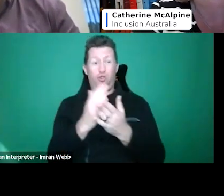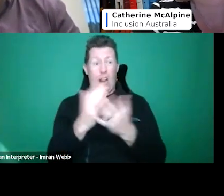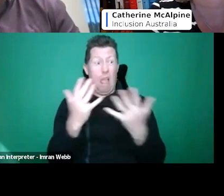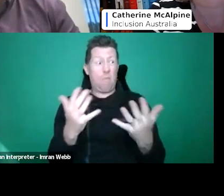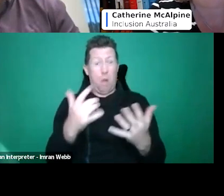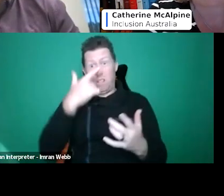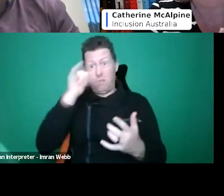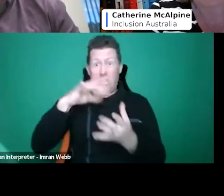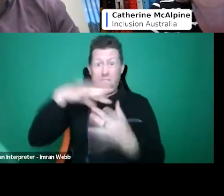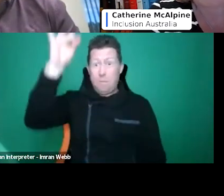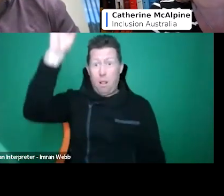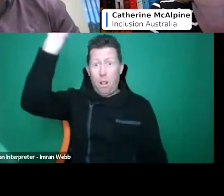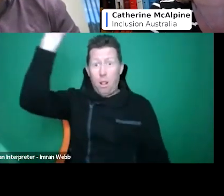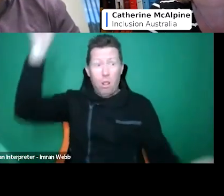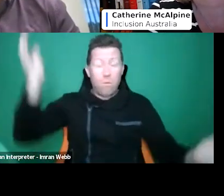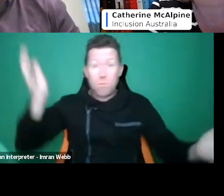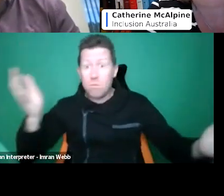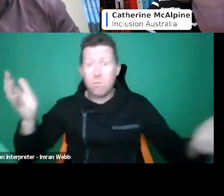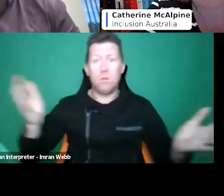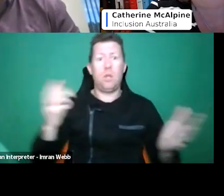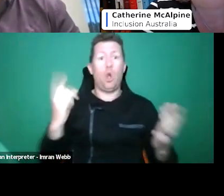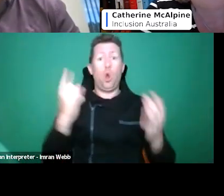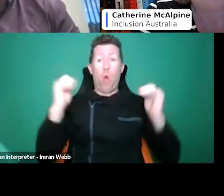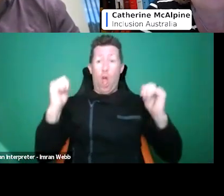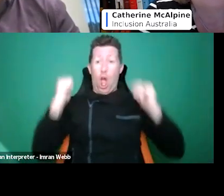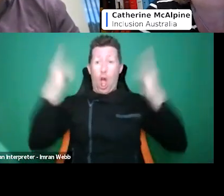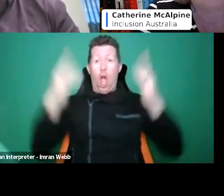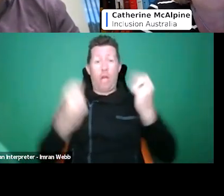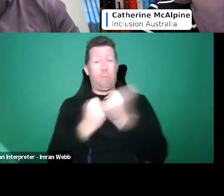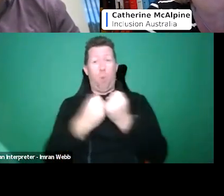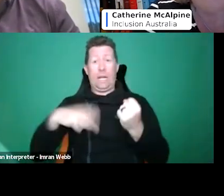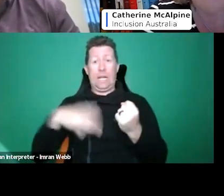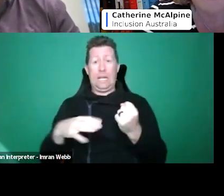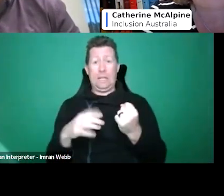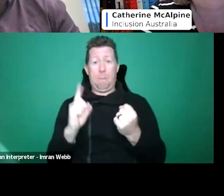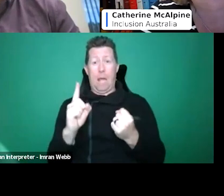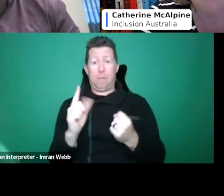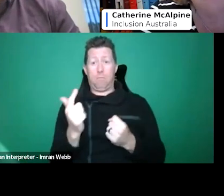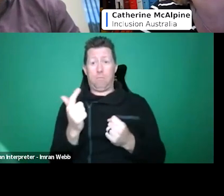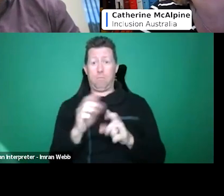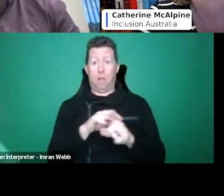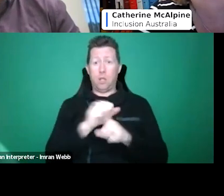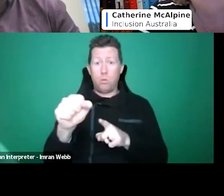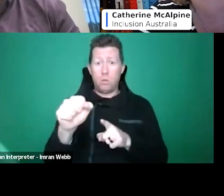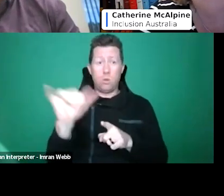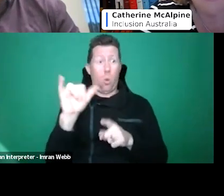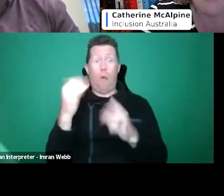including people who have high support needs but no diagnosis or or access to diagnosis as well.